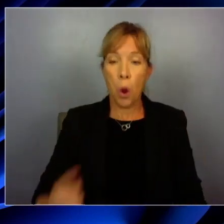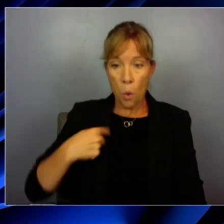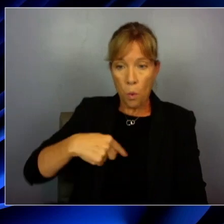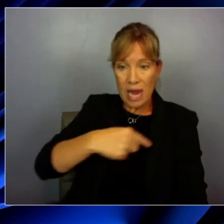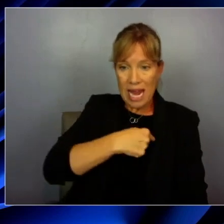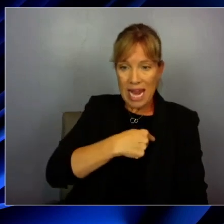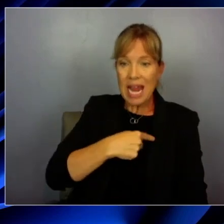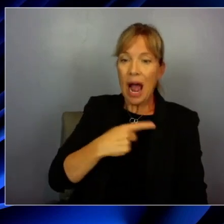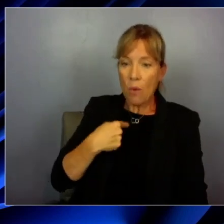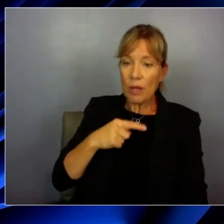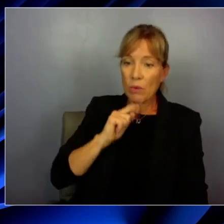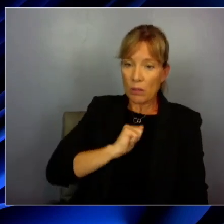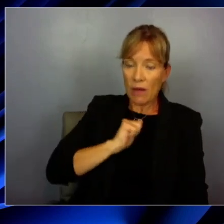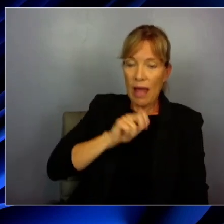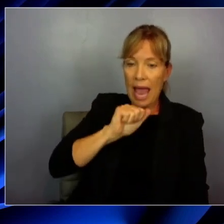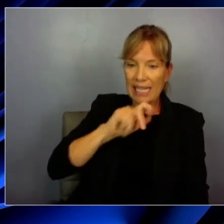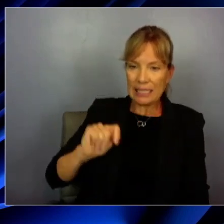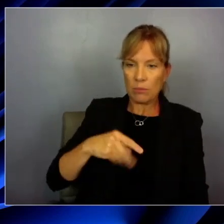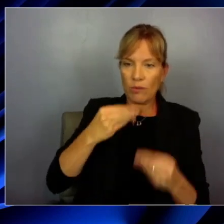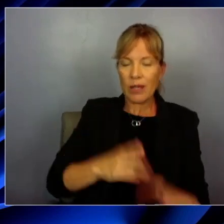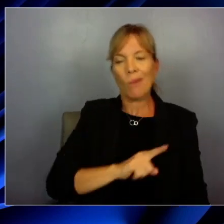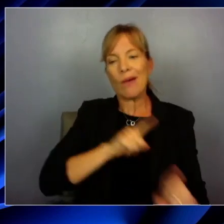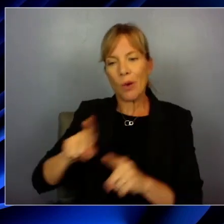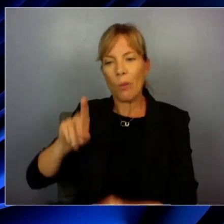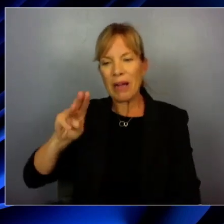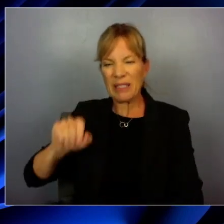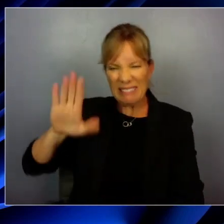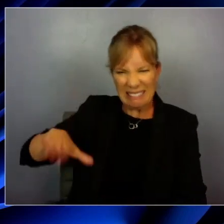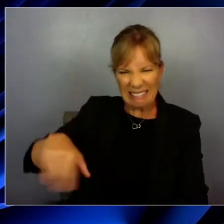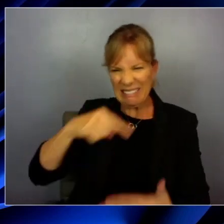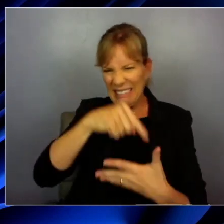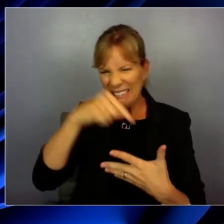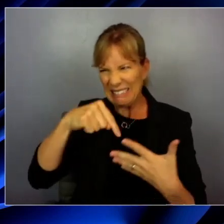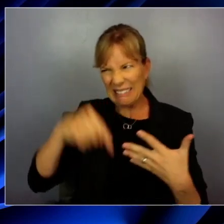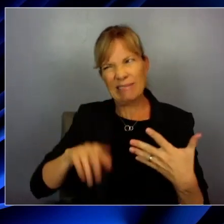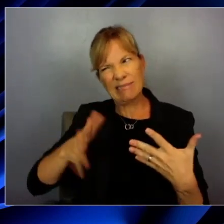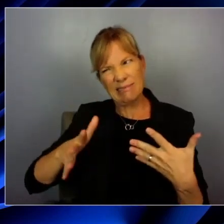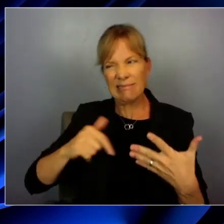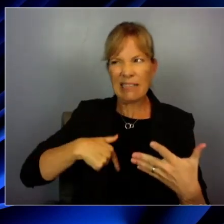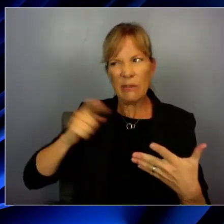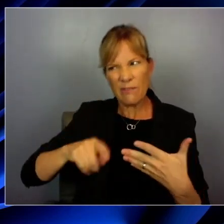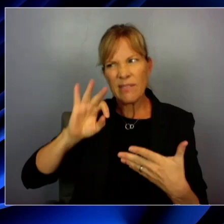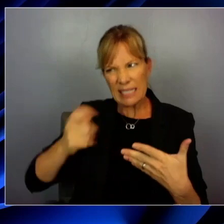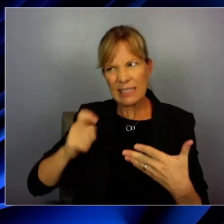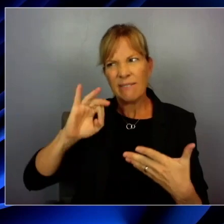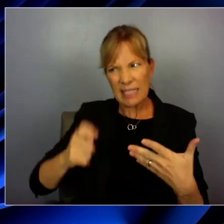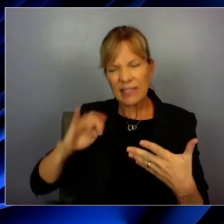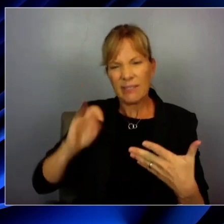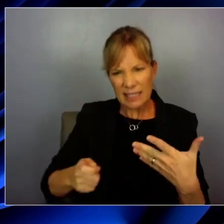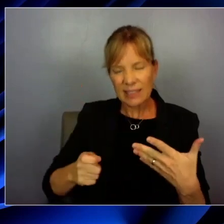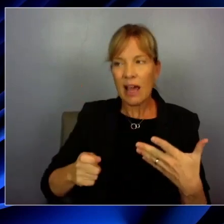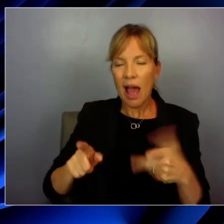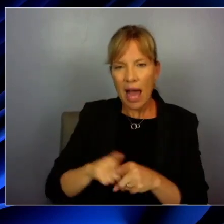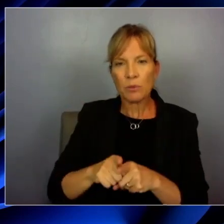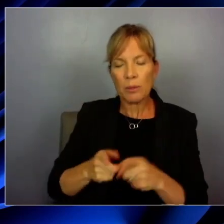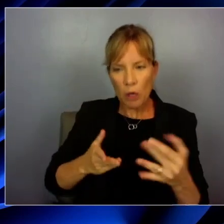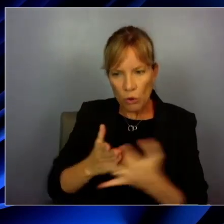we would have to go back to Microsoft and say, well, this and this and this, and this needs fixed and as we've been going through and designing and reviewing